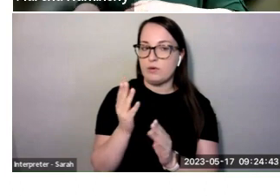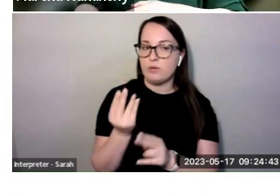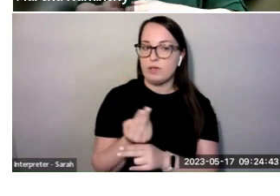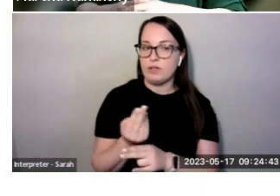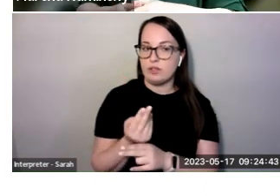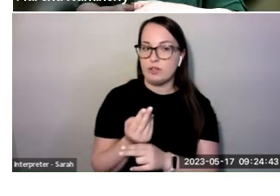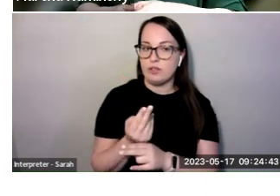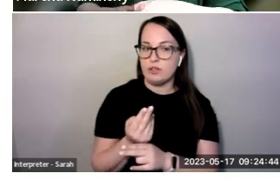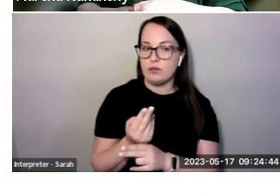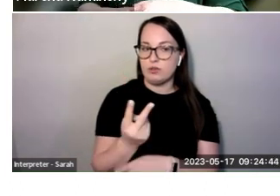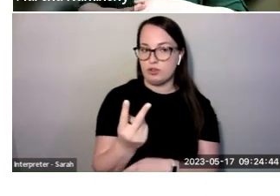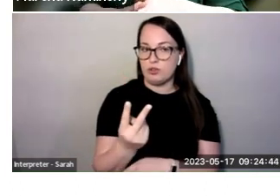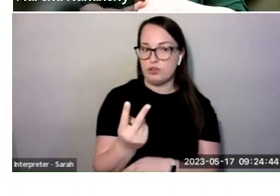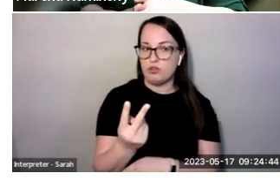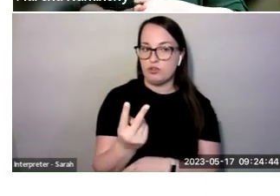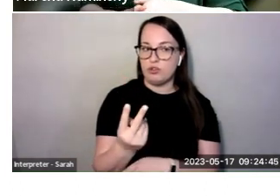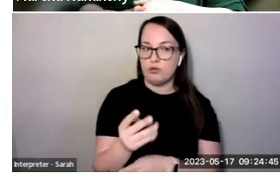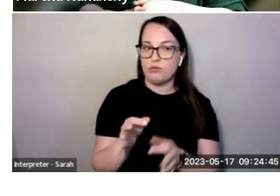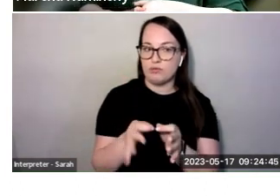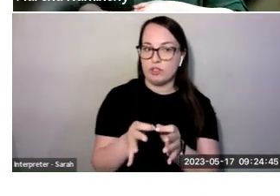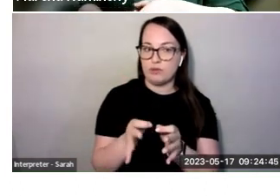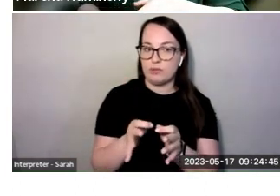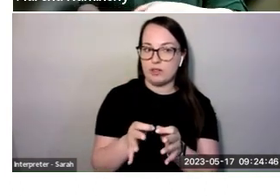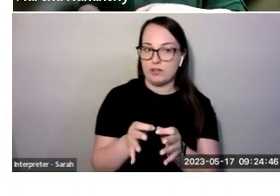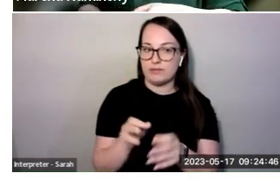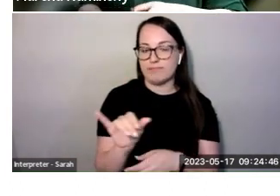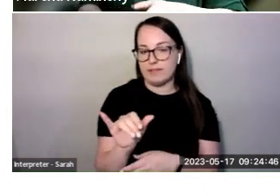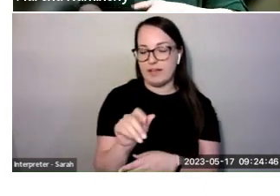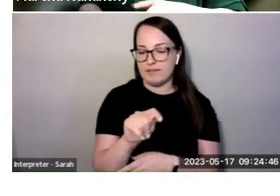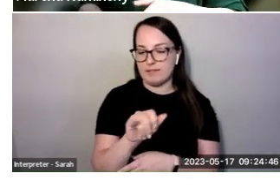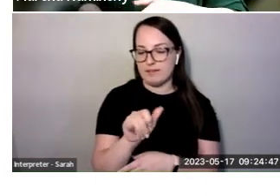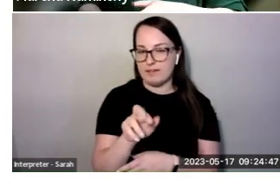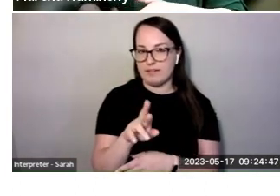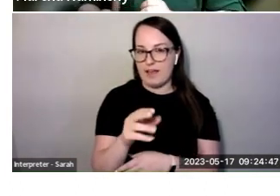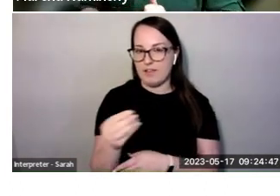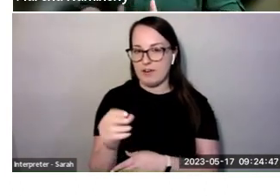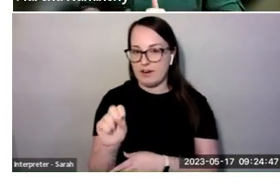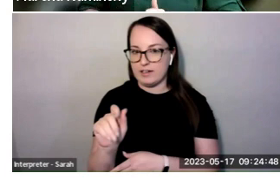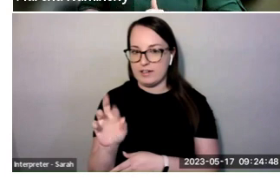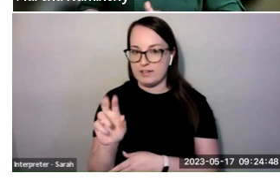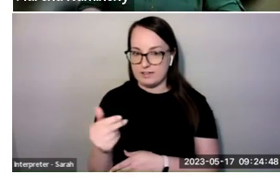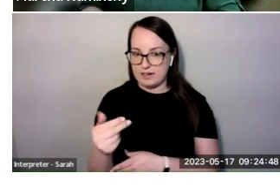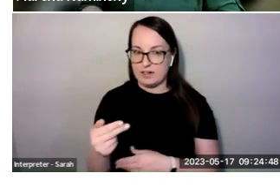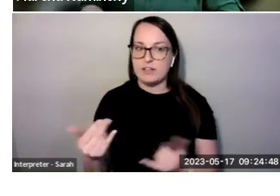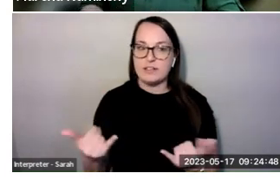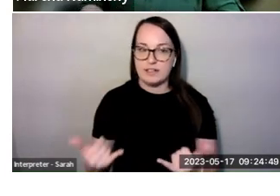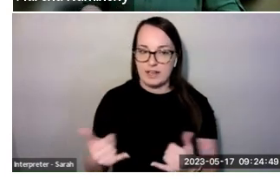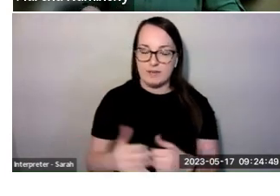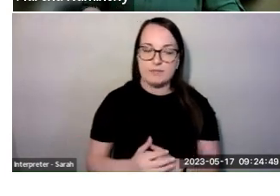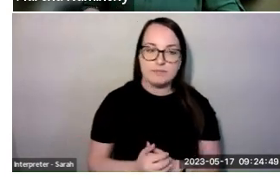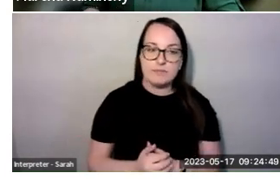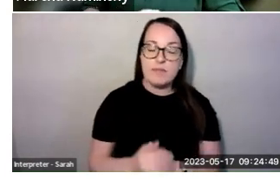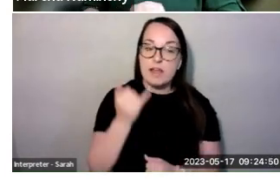than one hour, we'll be utilizing a team of two such as Sarah and Tyler today.